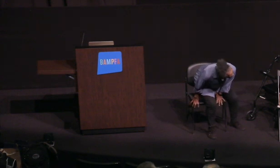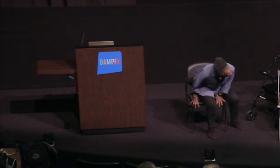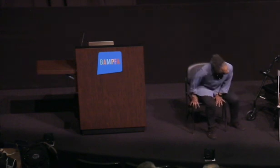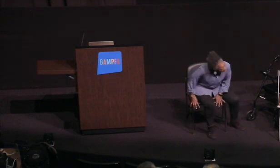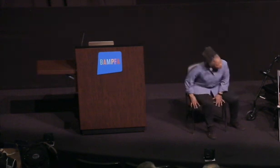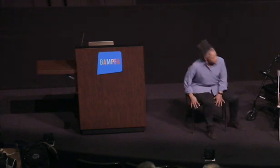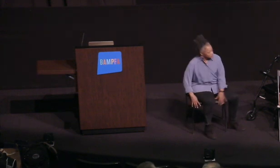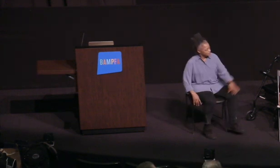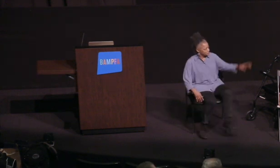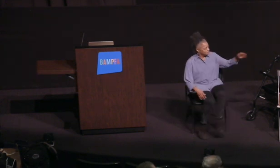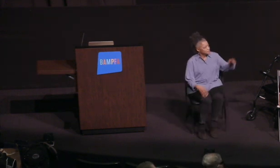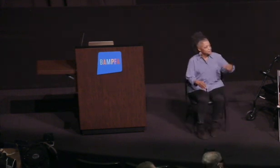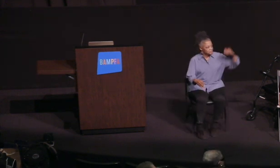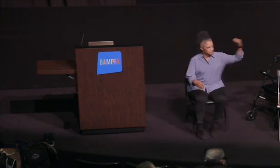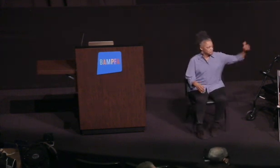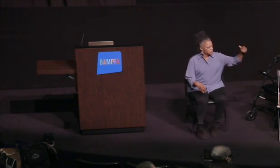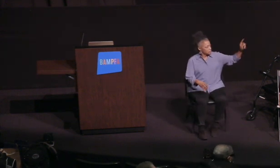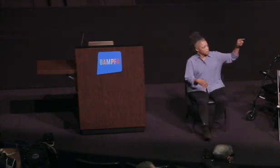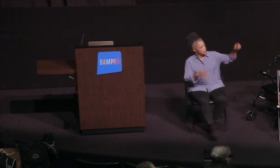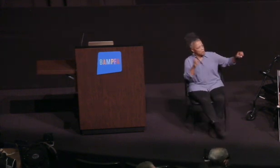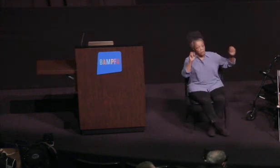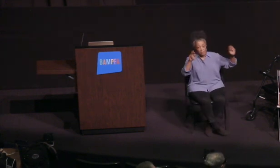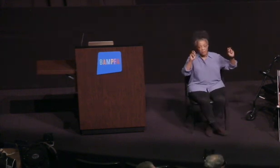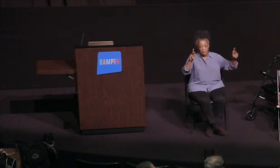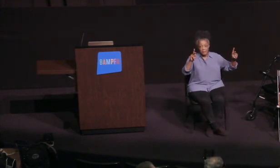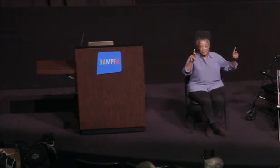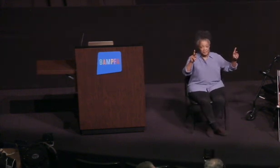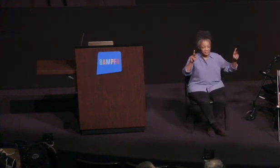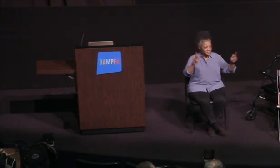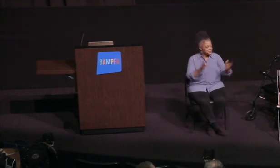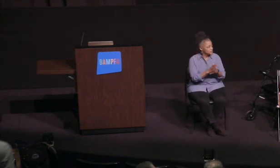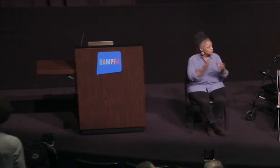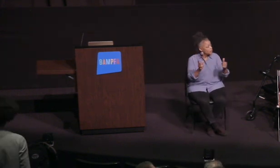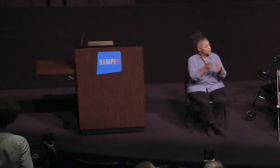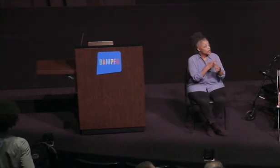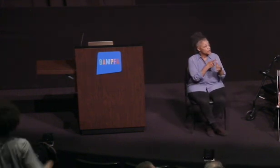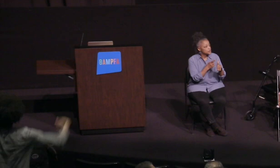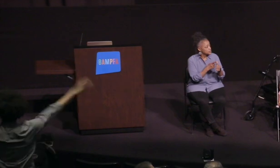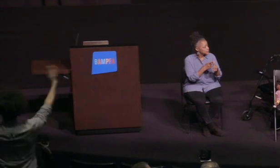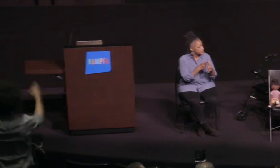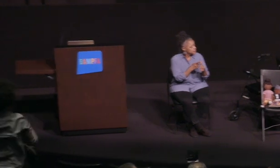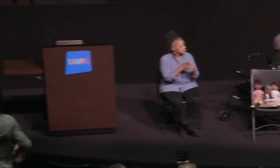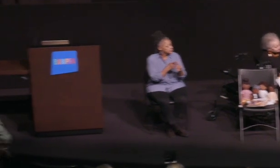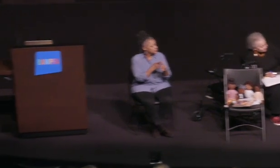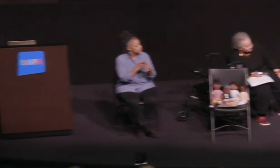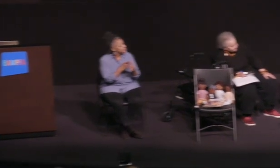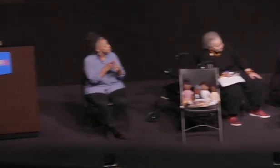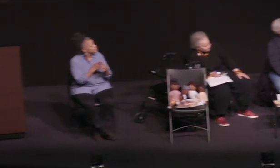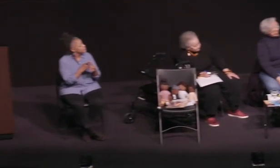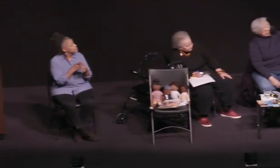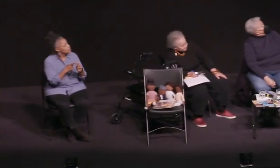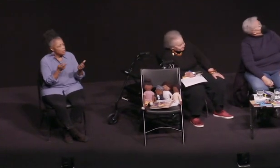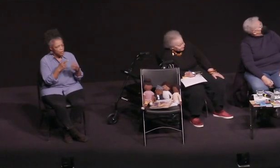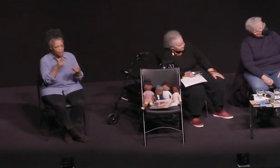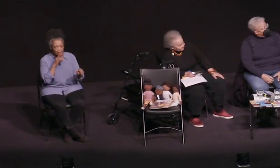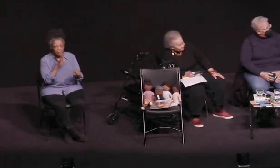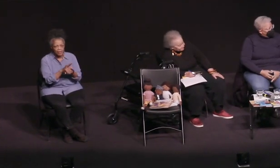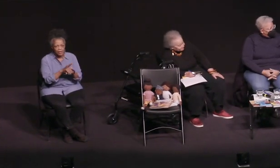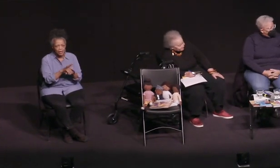Leigh: Okay. First, I want to make sure that the Hudsons are back